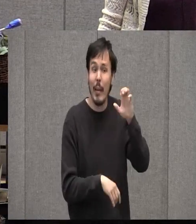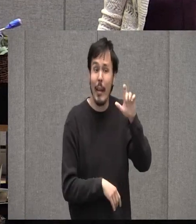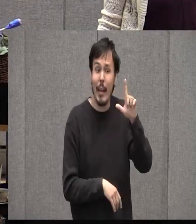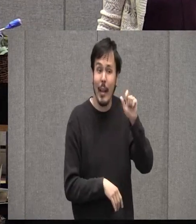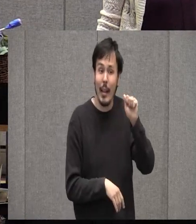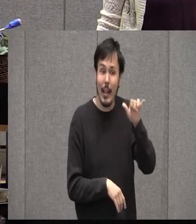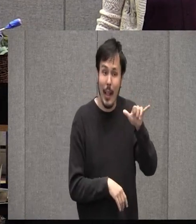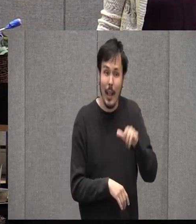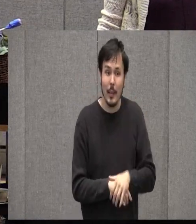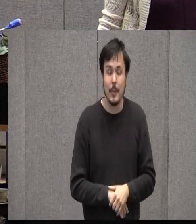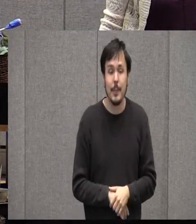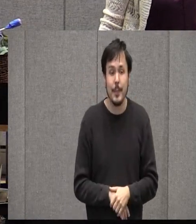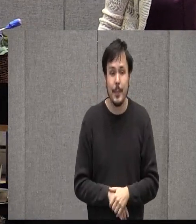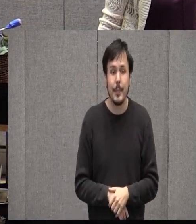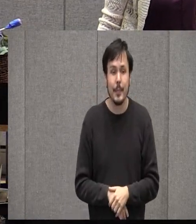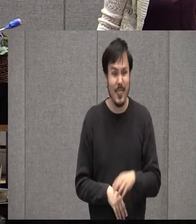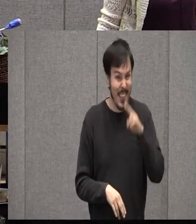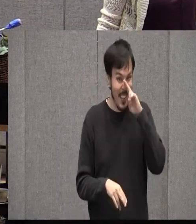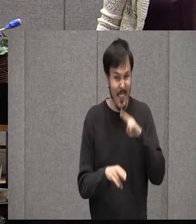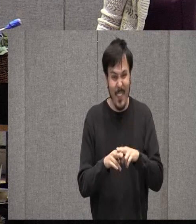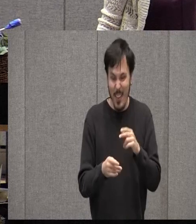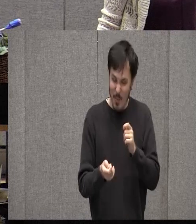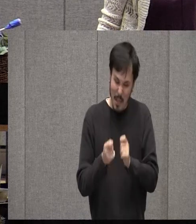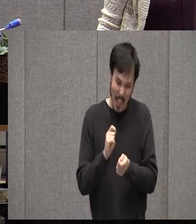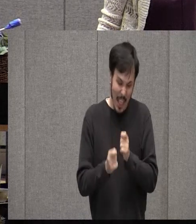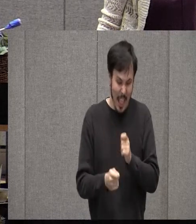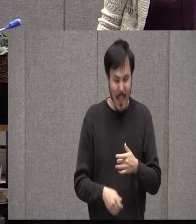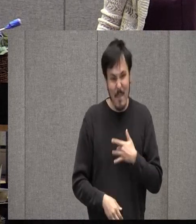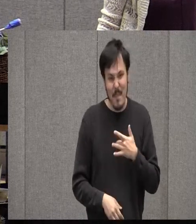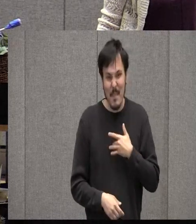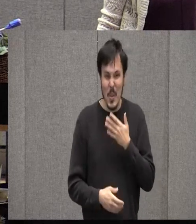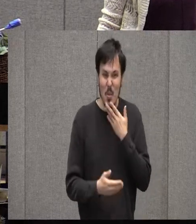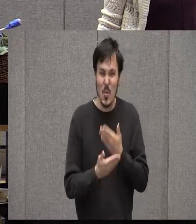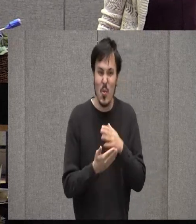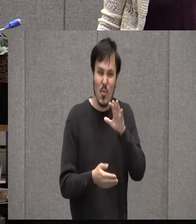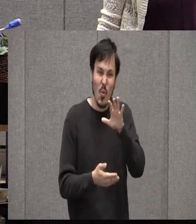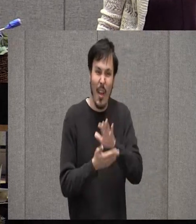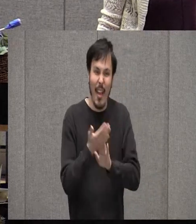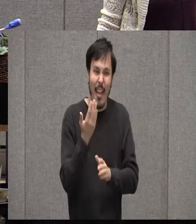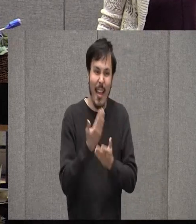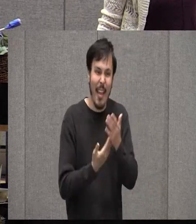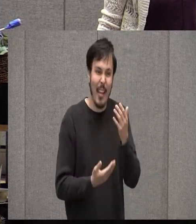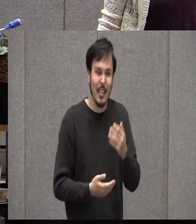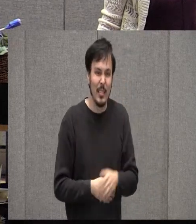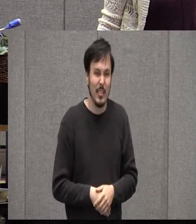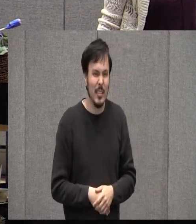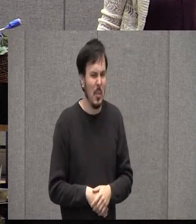Oh, I love clay. That's fun to play with and it feels really good in your hands. Does it dry out? It dries out a little.